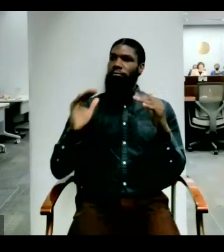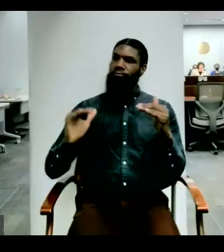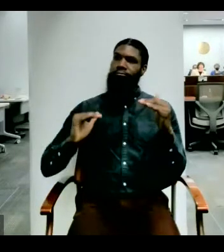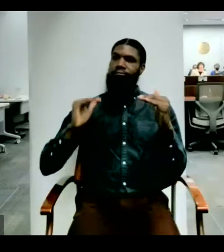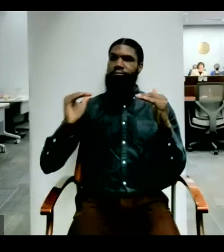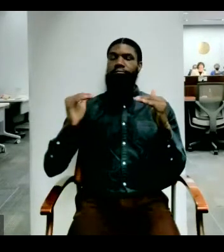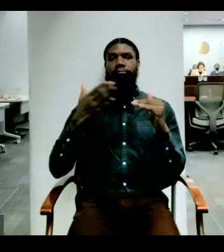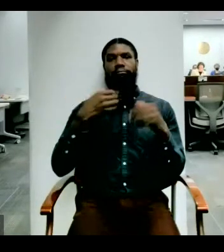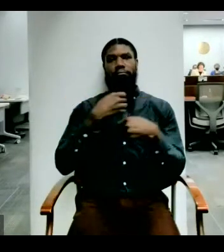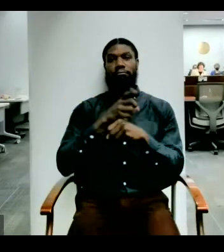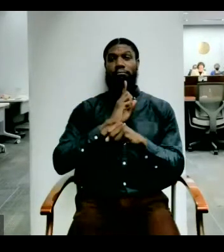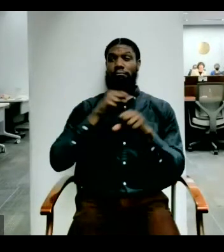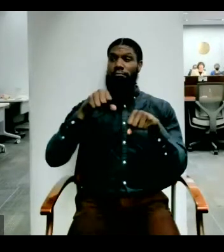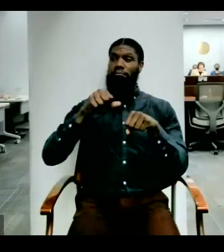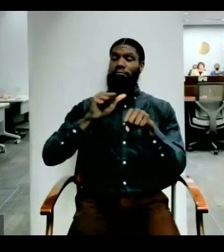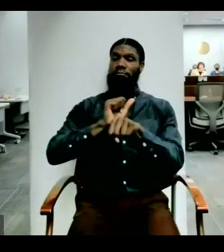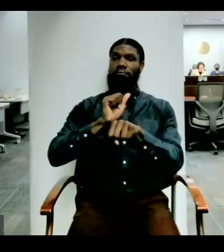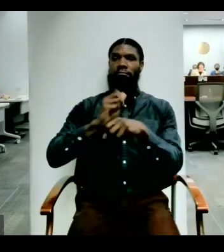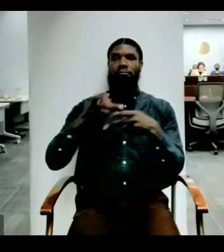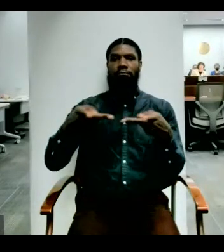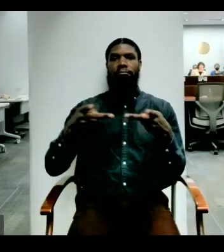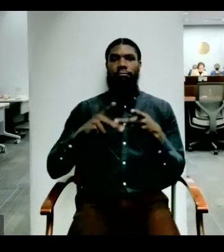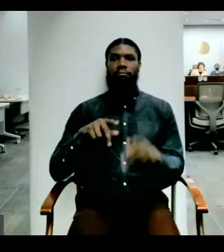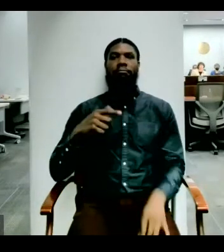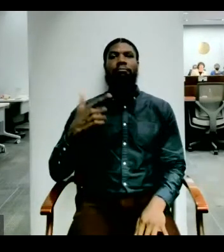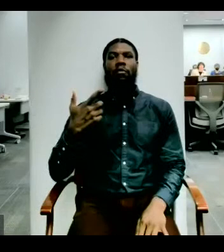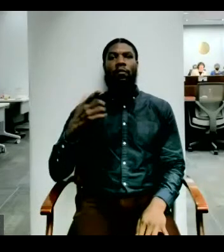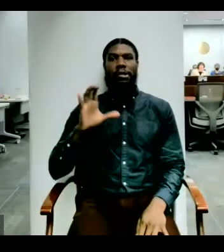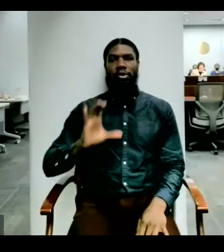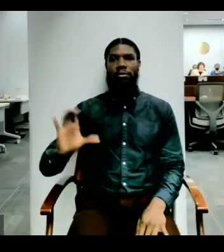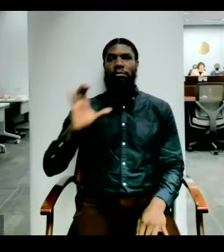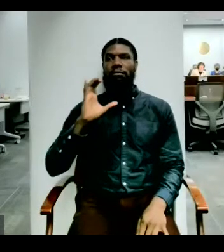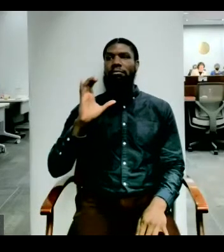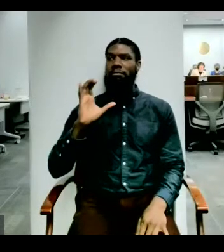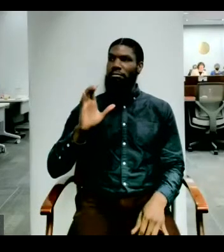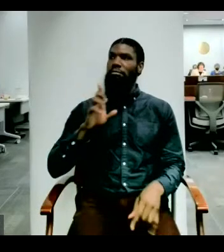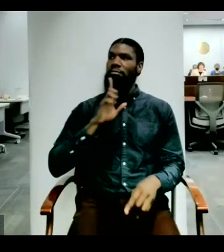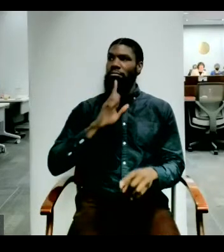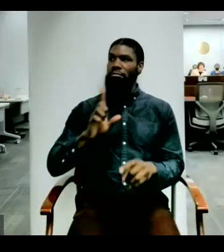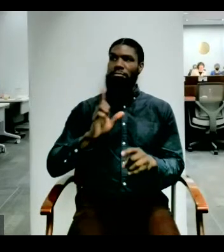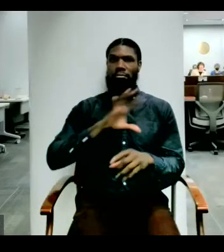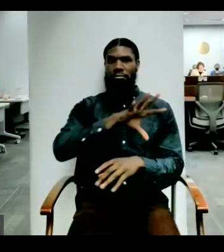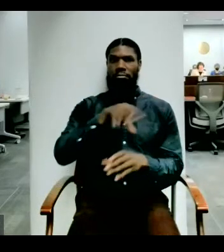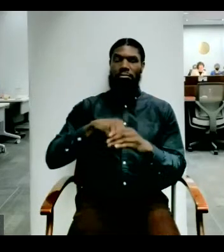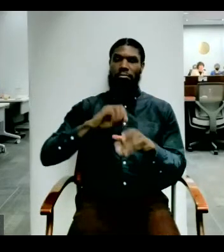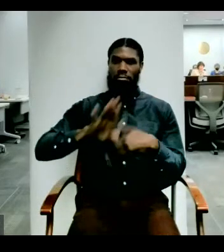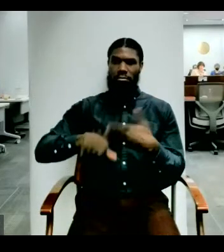of the 21st century reflects the promise of our decade's old Civil Rights laws. Thank you,